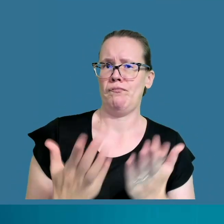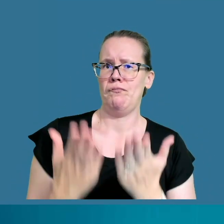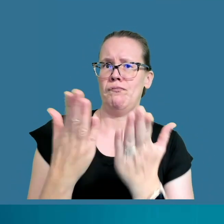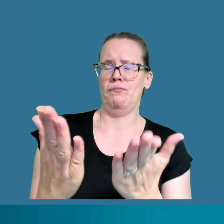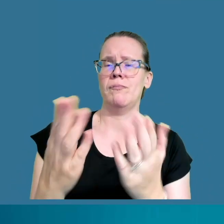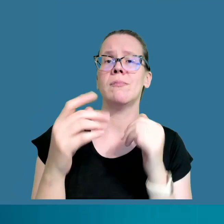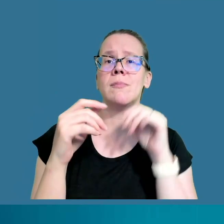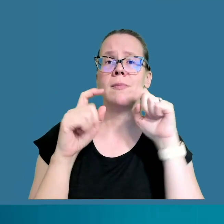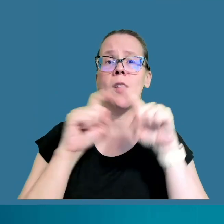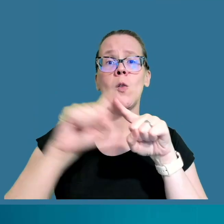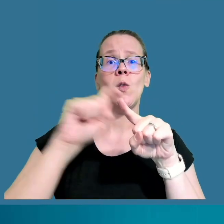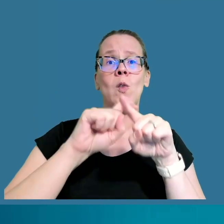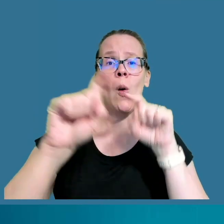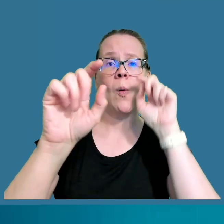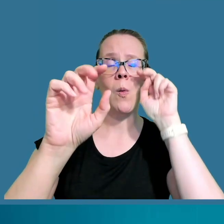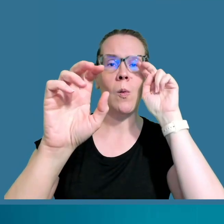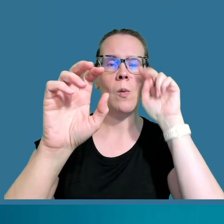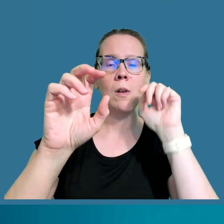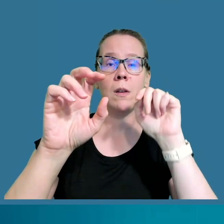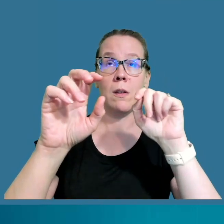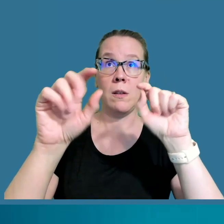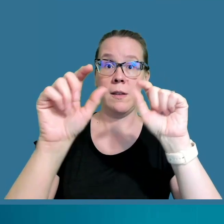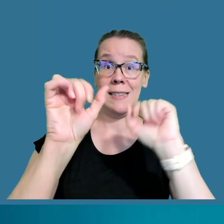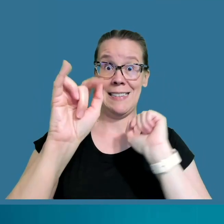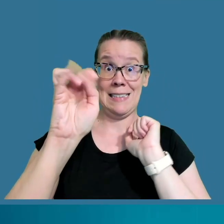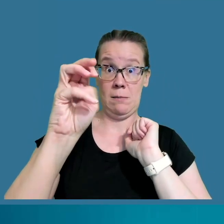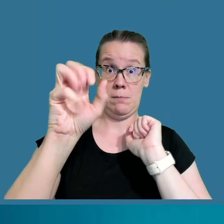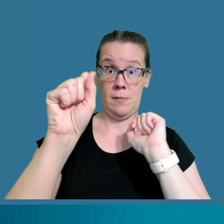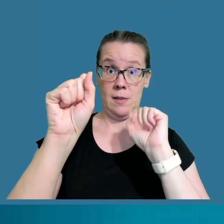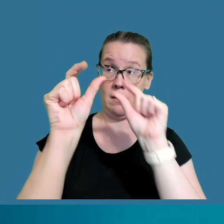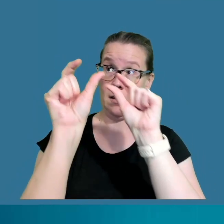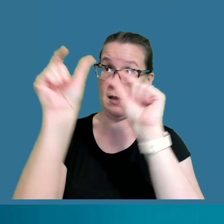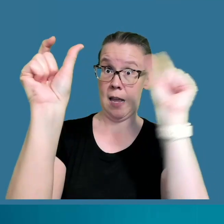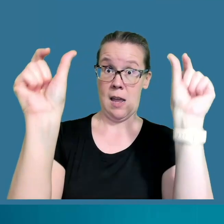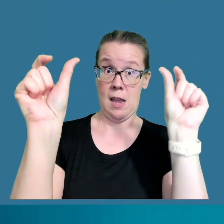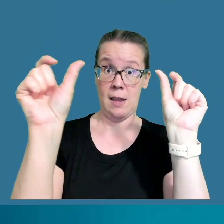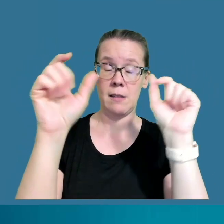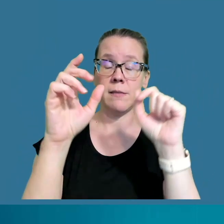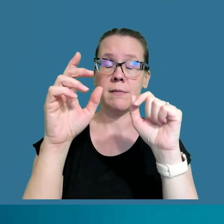the pattern, automatically know which fabric is going to match that part of the pattern.